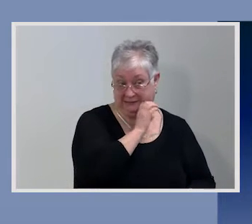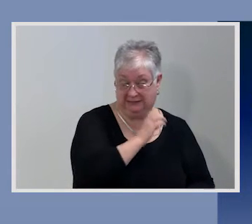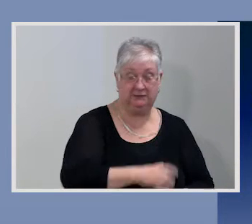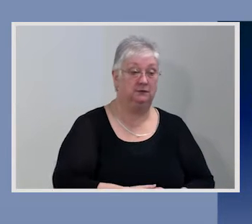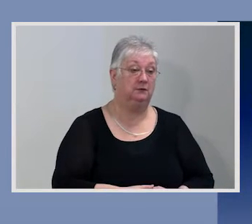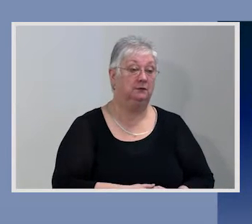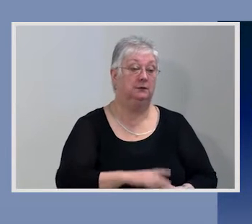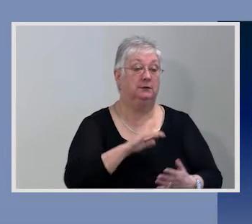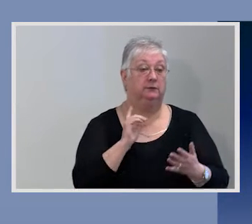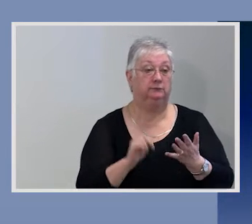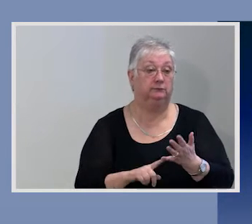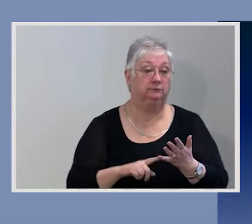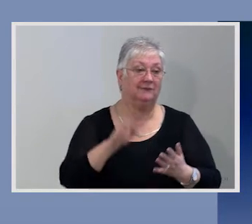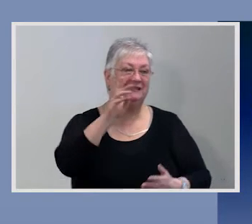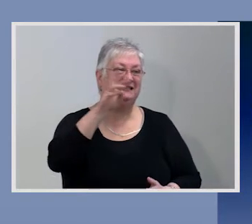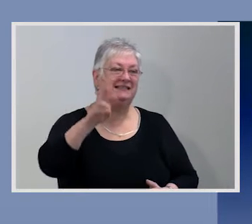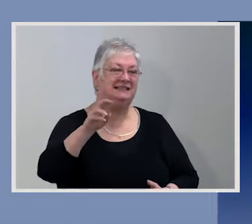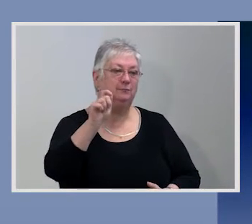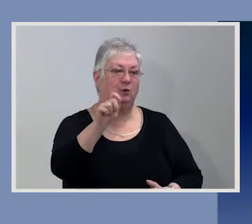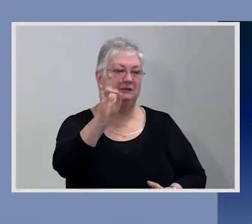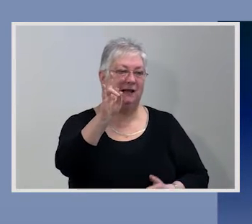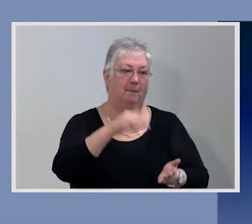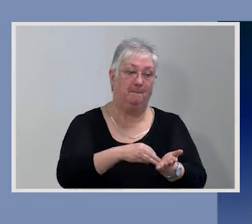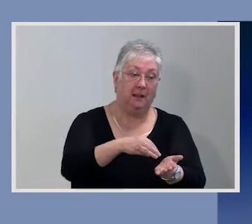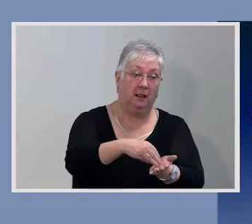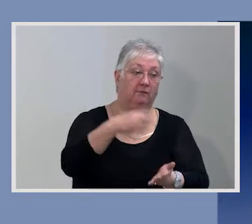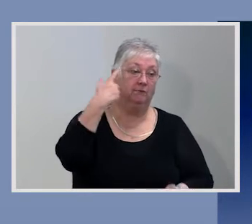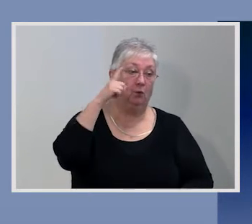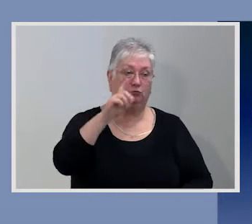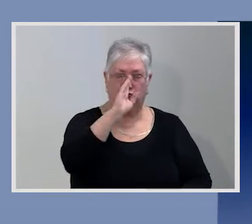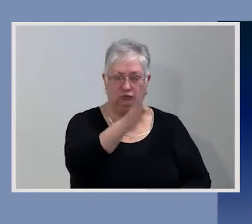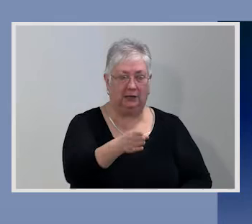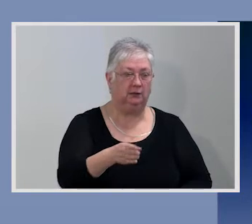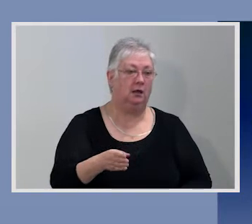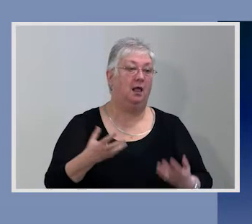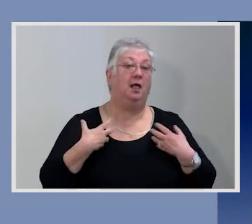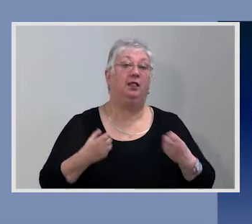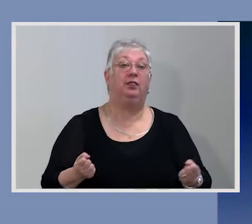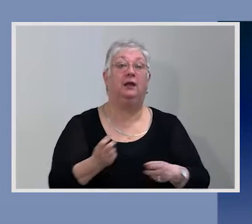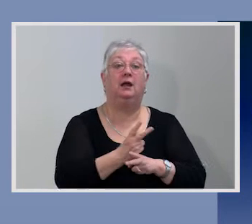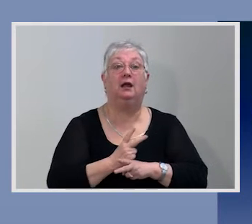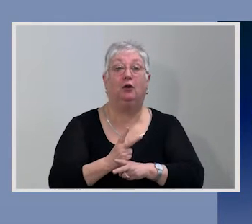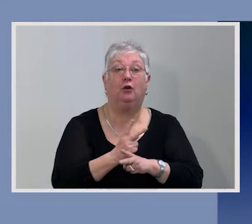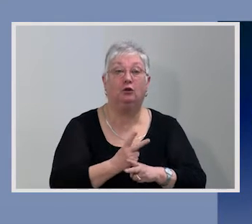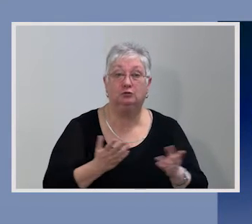WE KNOW THAT HIGH QUALITY HEALTHCARE CAN FOCUS KIDS IN SCHOOL. ADULTS CAN GET AND KEEP JOBS.